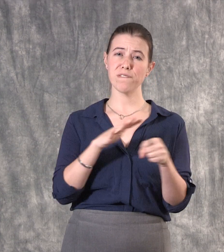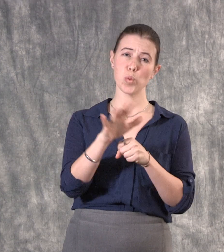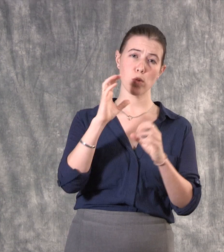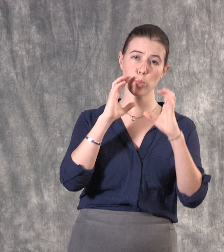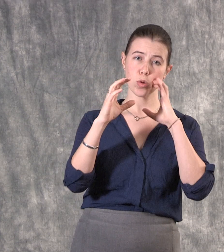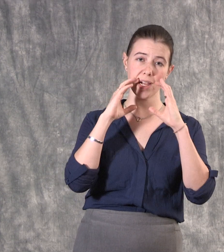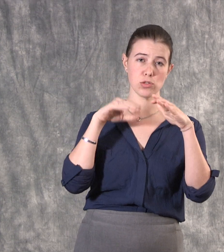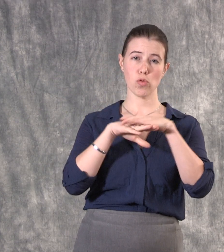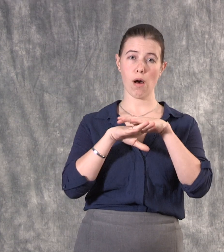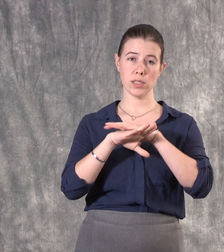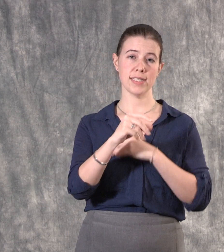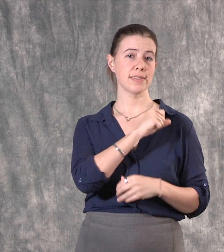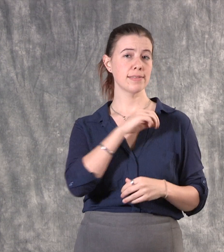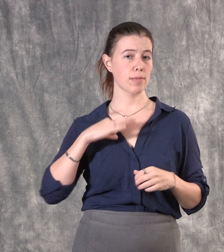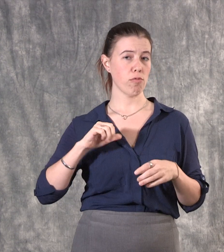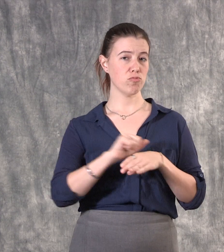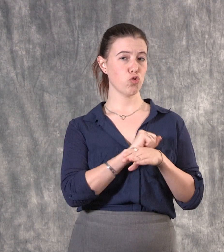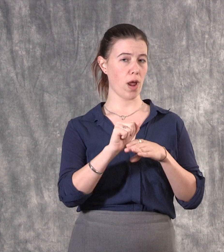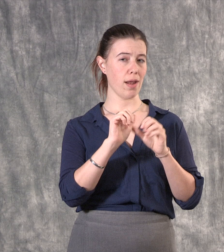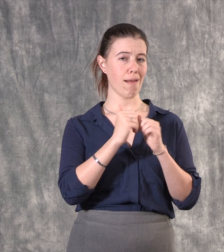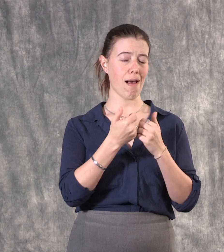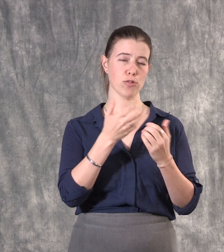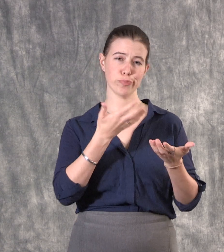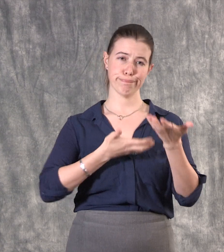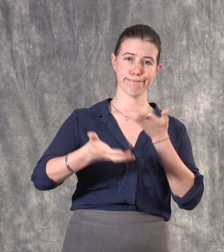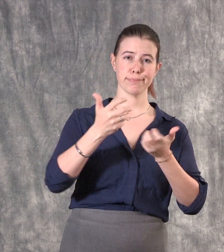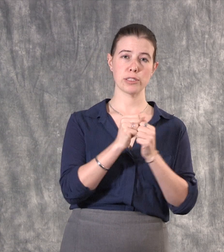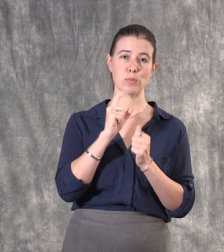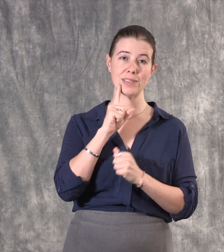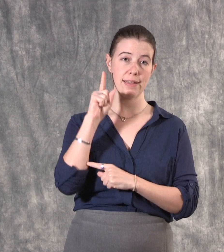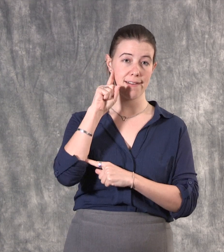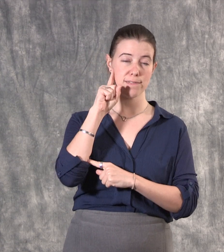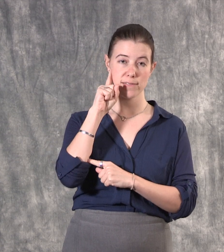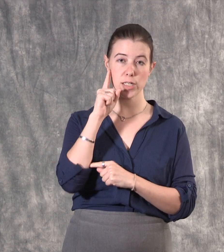communication access and staff are trained on how to communicate with the deaf.